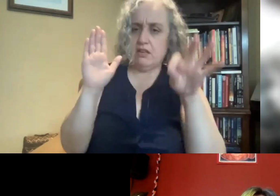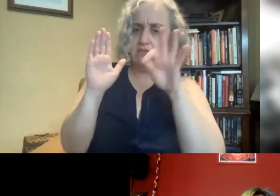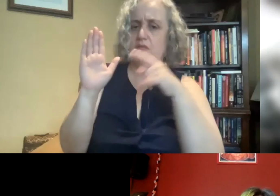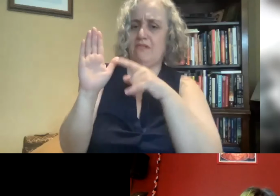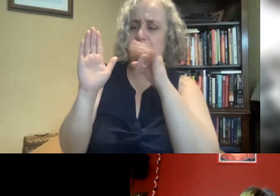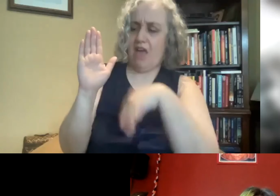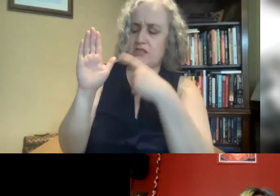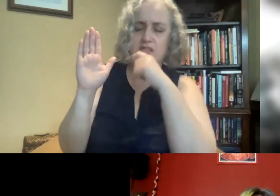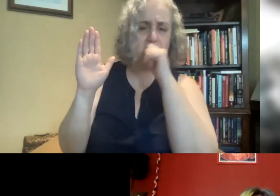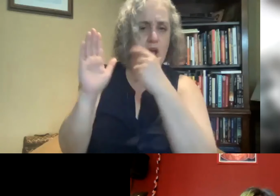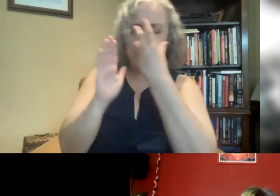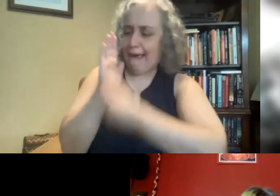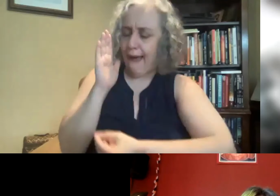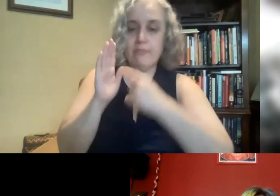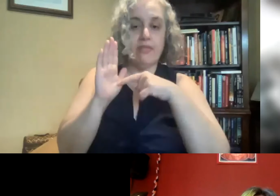These are the gaps here.